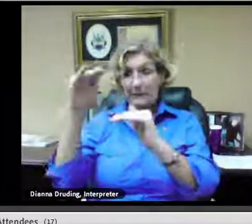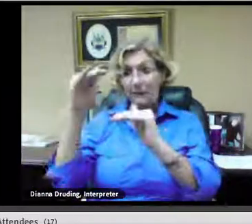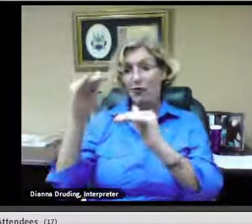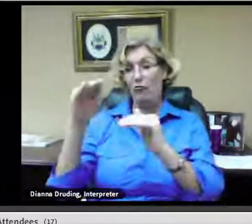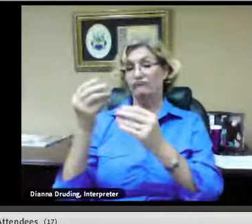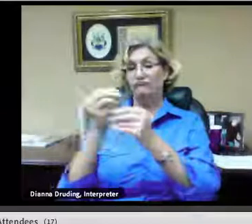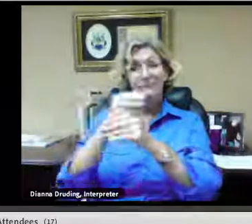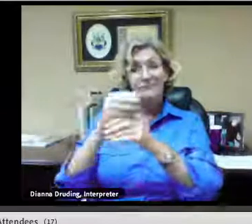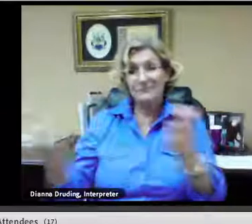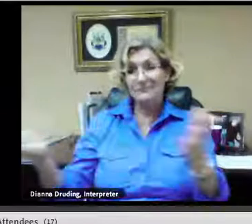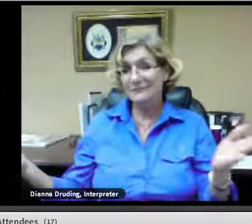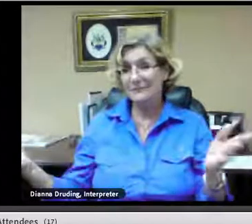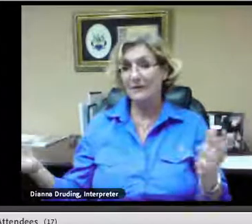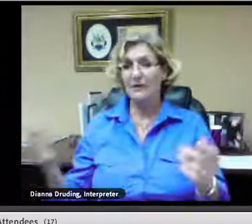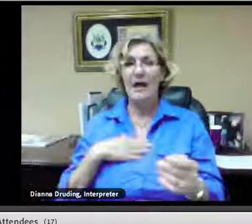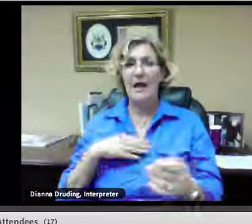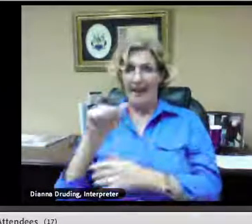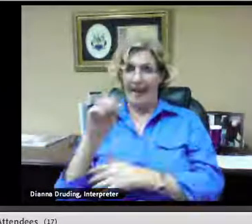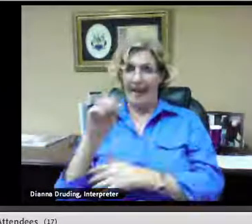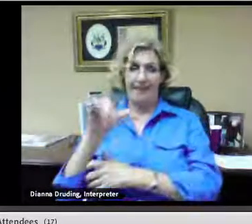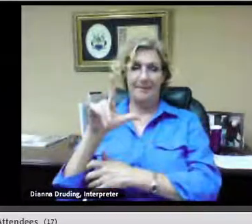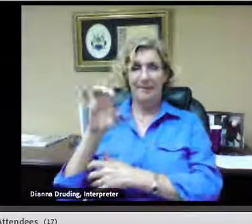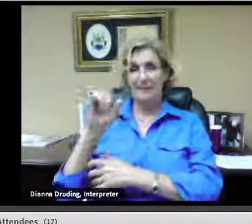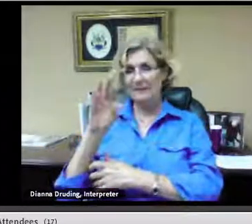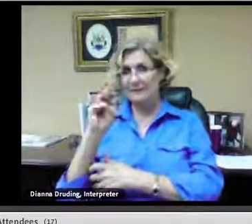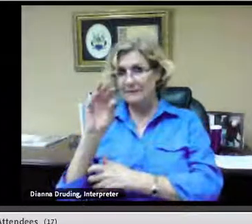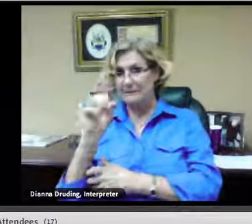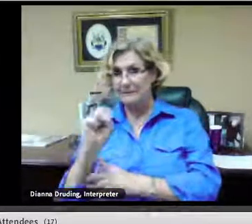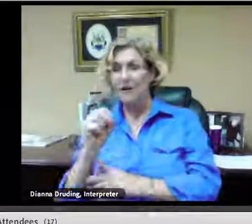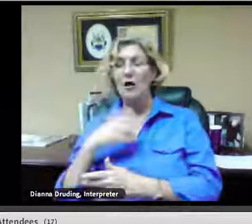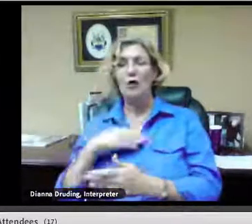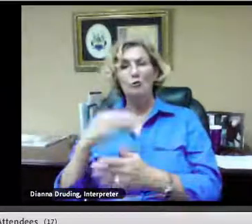and the harm that comes from the discrimination against people with disabilities.